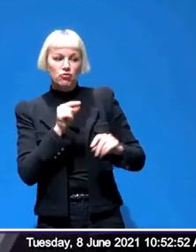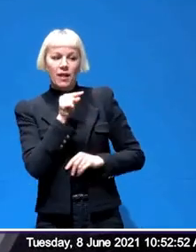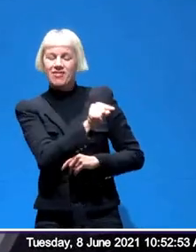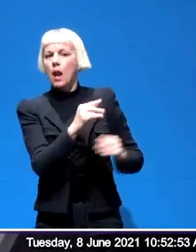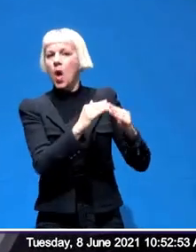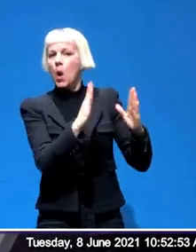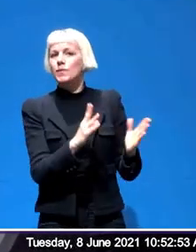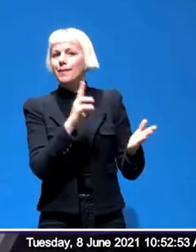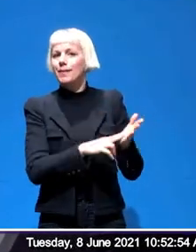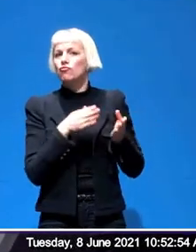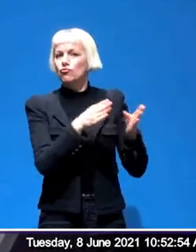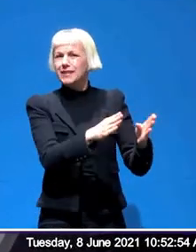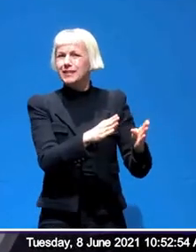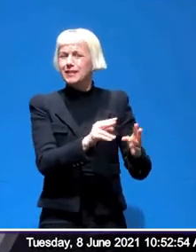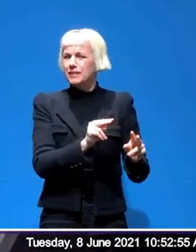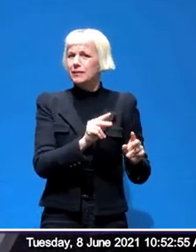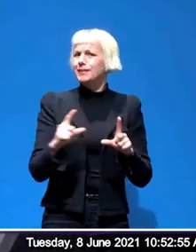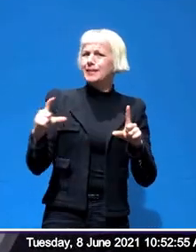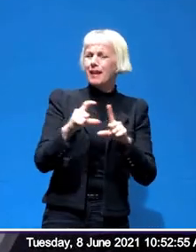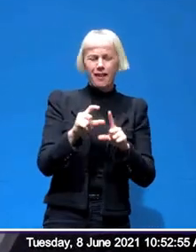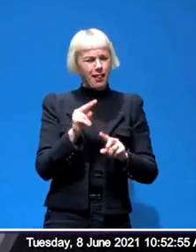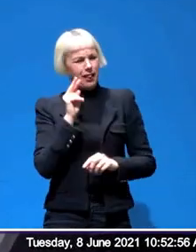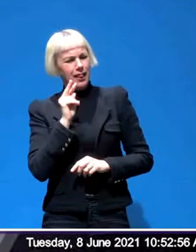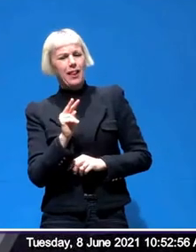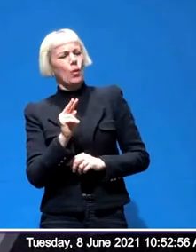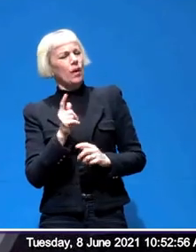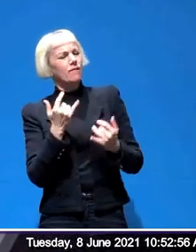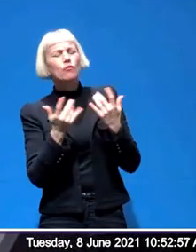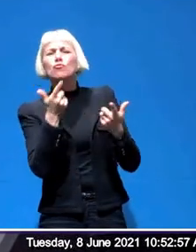Daniel seemed to be traumatised, he was very unsettled at night and if we